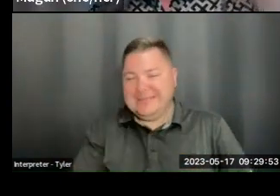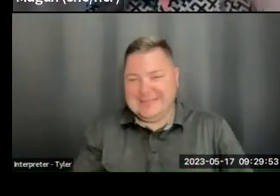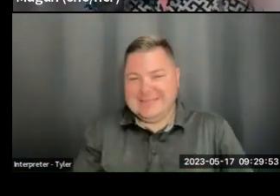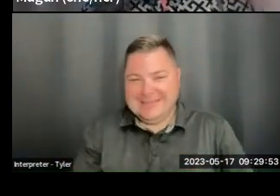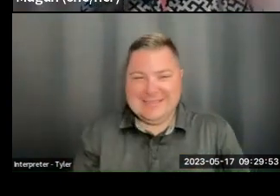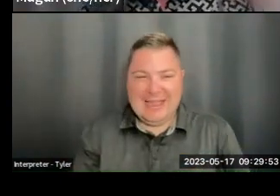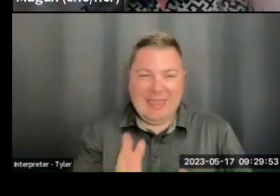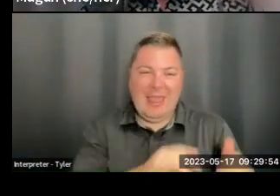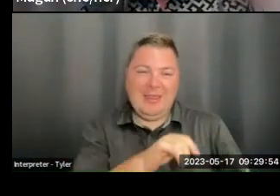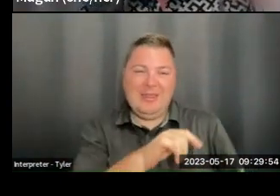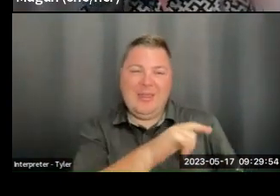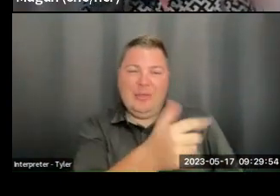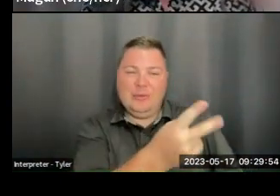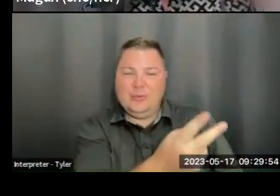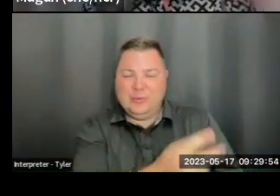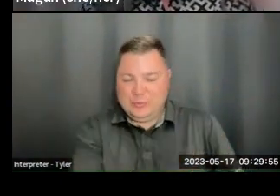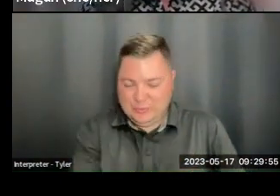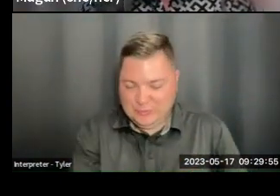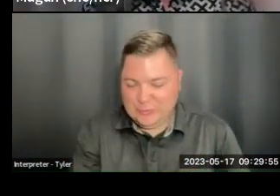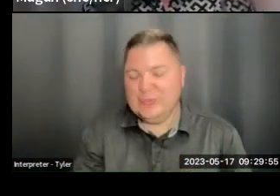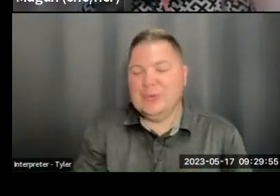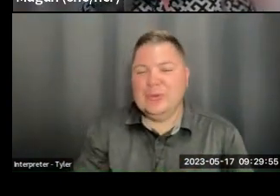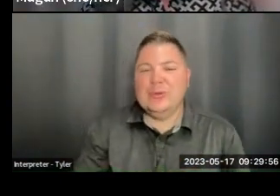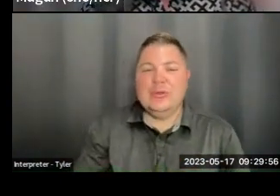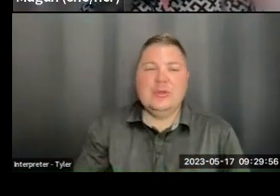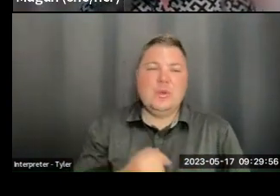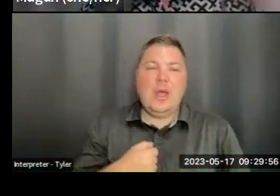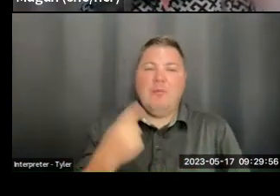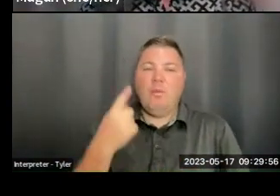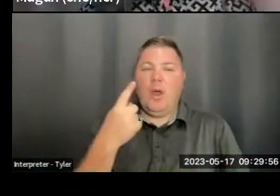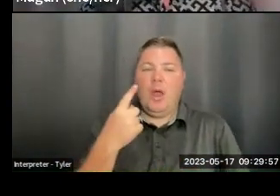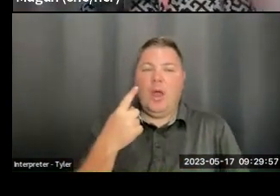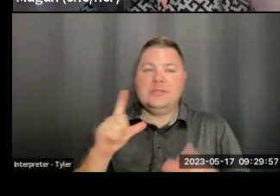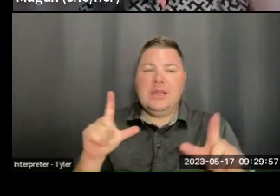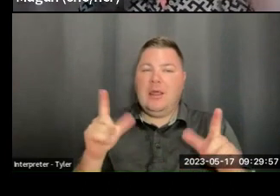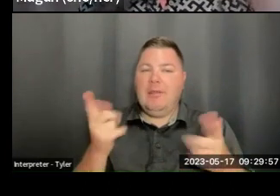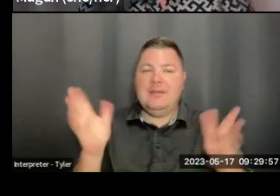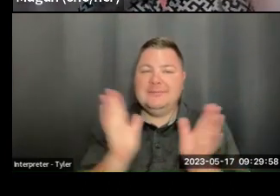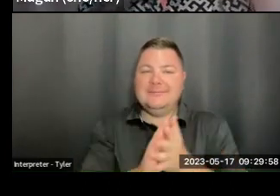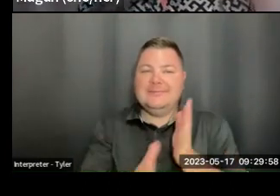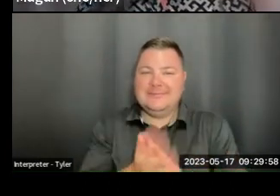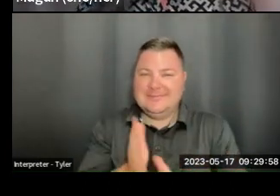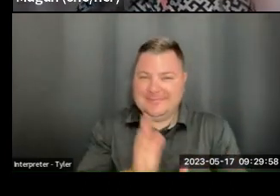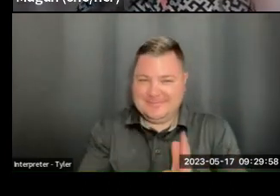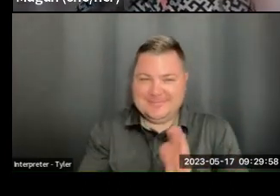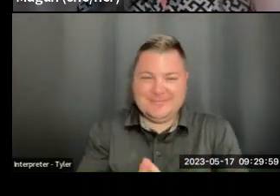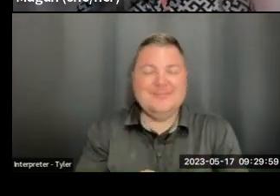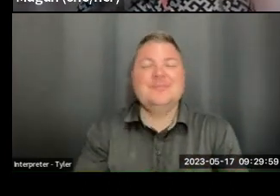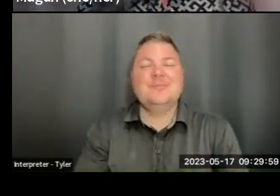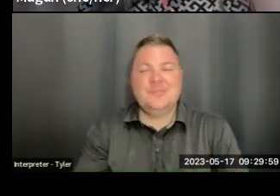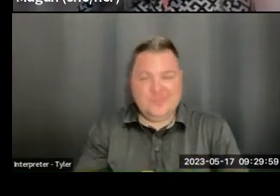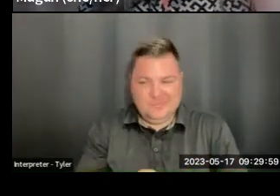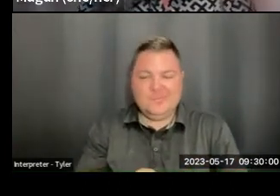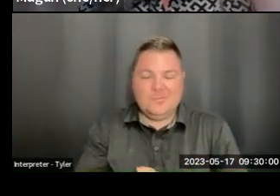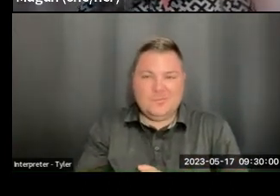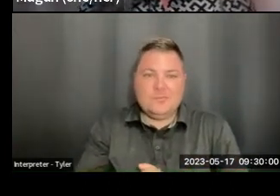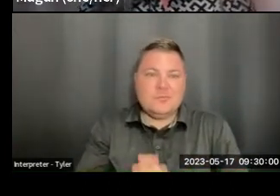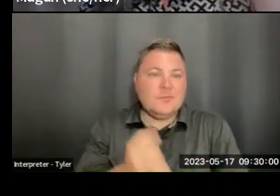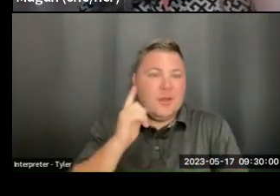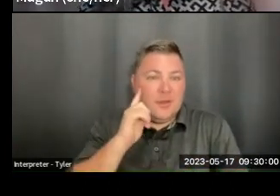I also get to be a little meaner and a little more direct than they were. I have one slide.